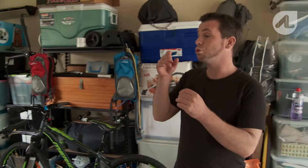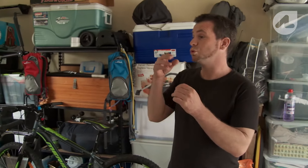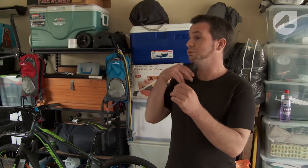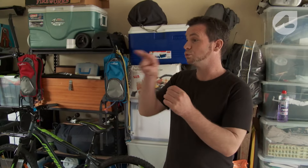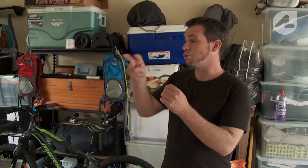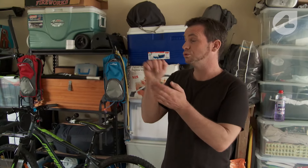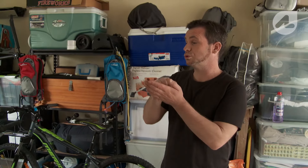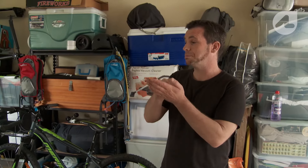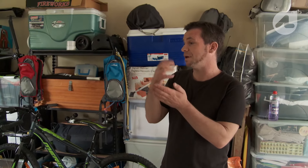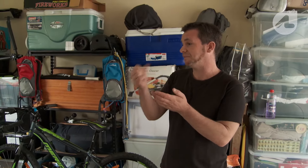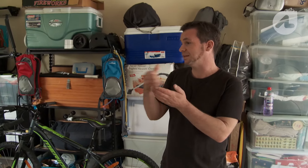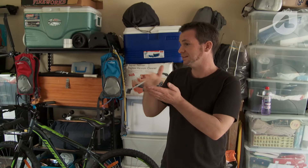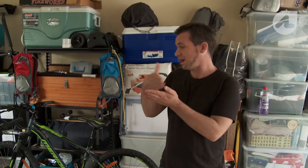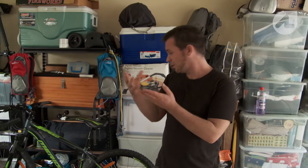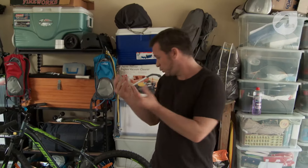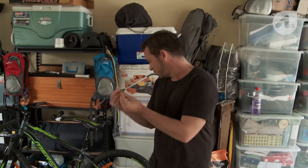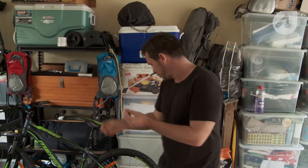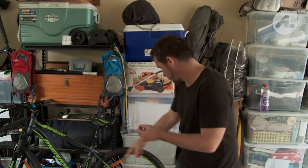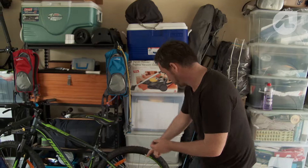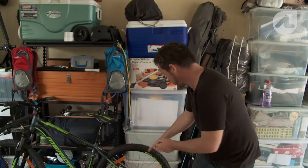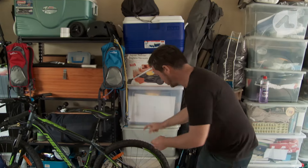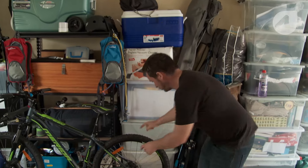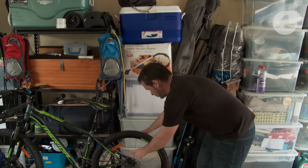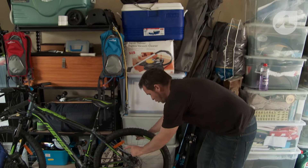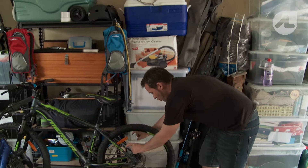Well, they sell things at the shop now where it comes out the back like a trailer...